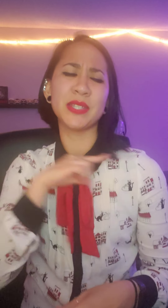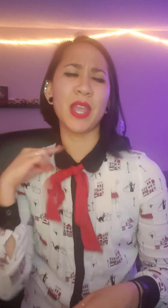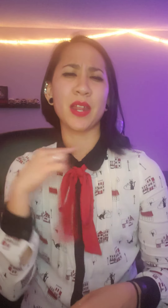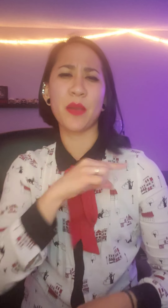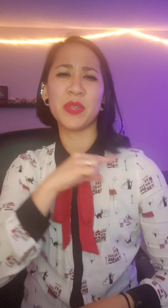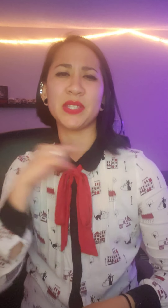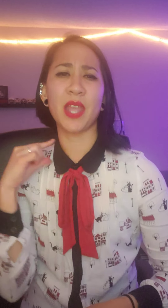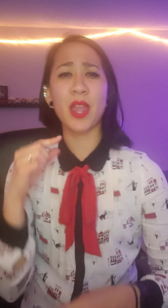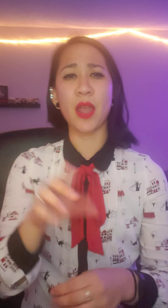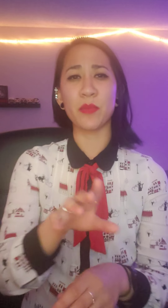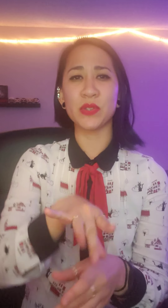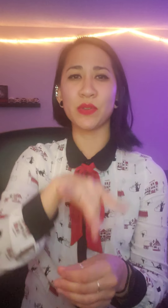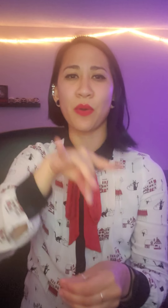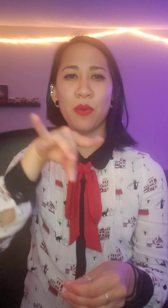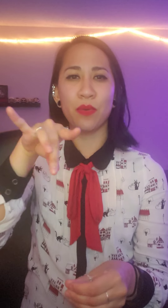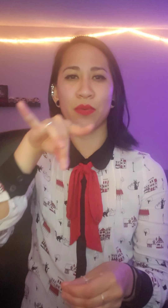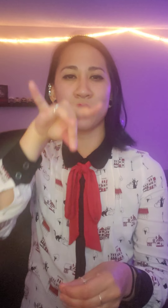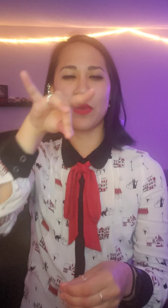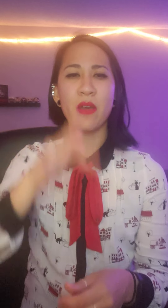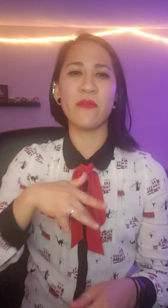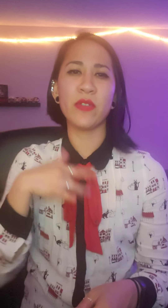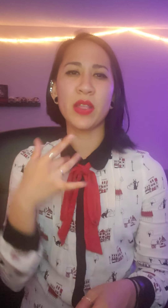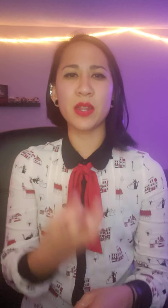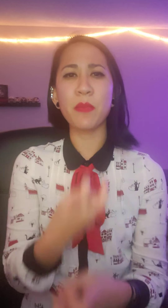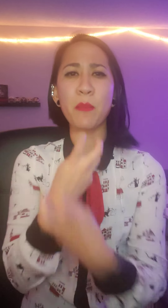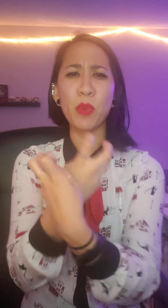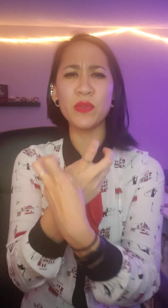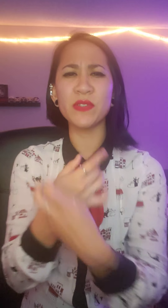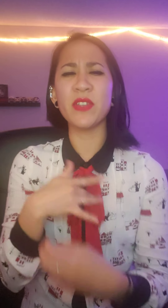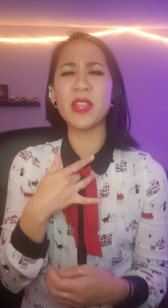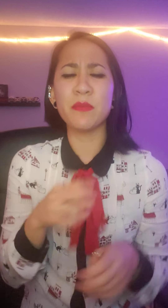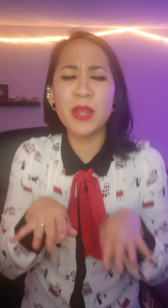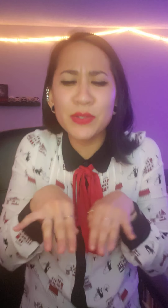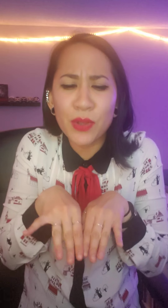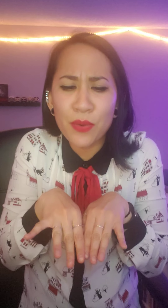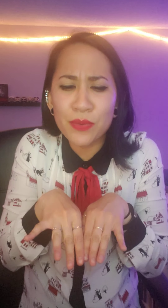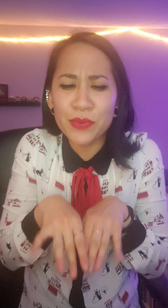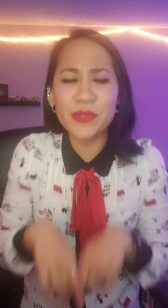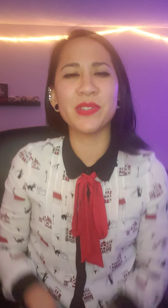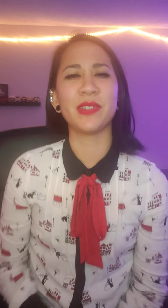I'm a saint, I'm a saint, I'm a soul Feel it in my bones, feel it in my toes